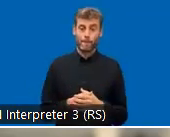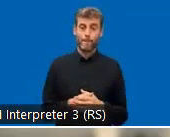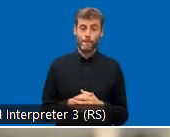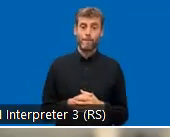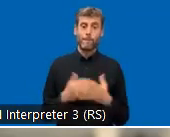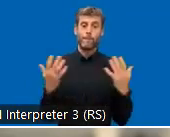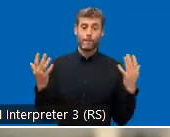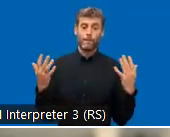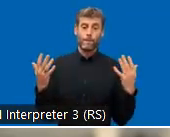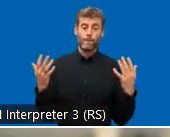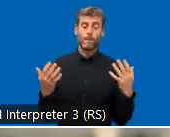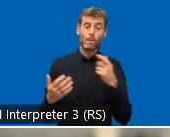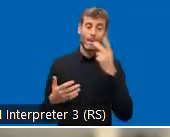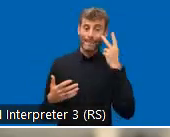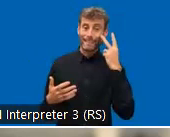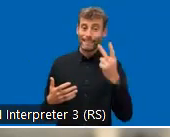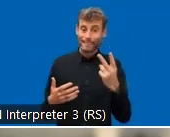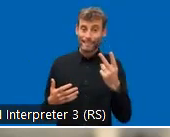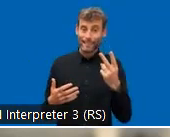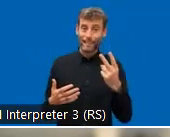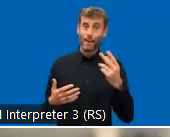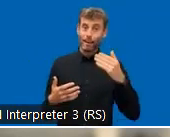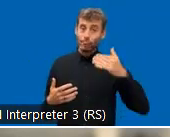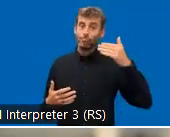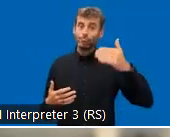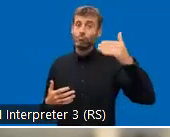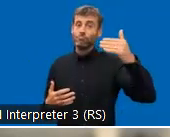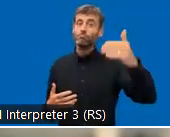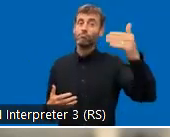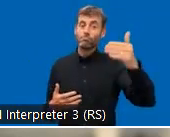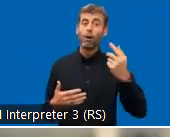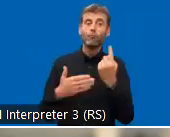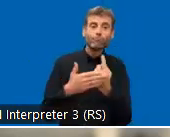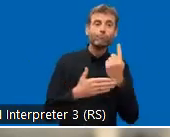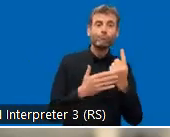events that we are hosting, and please reach out to him if you have any questions. So thank you very much, Alberto.